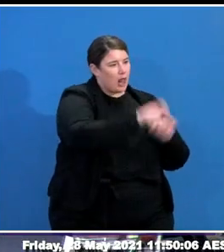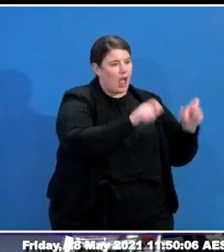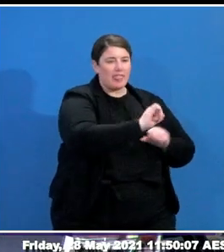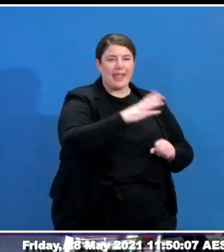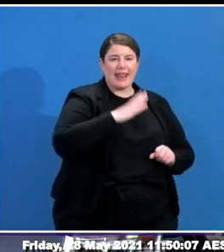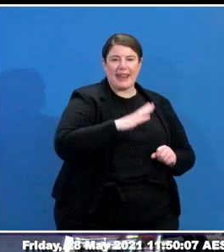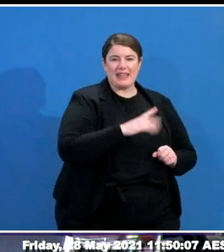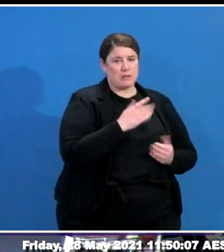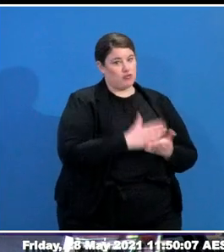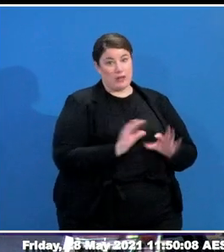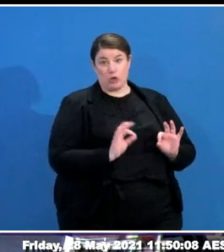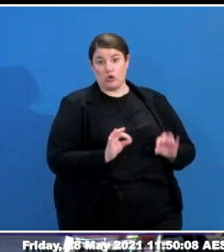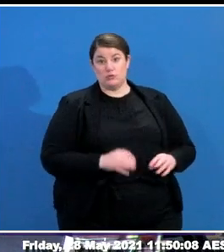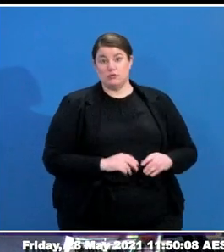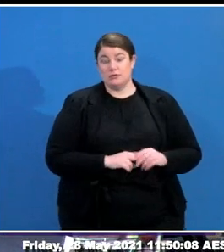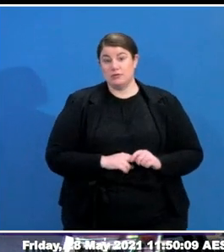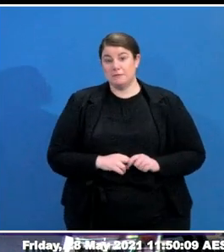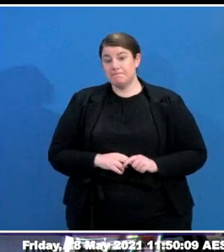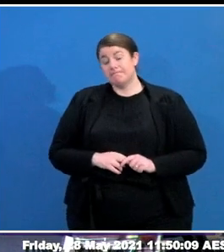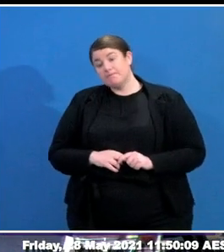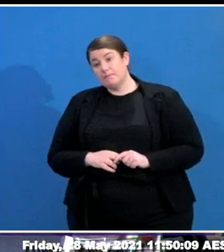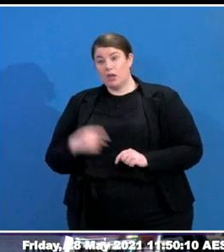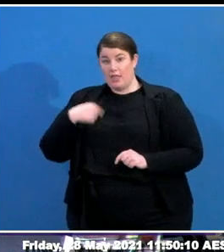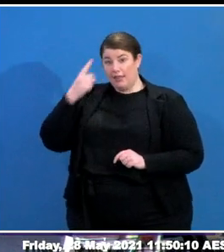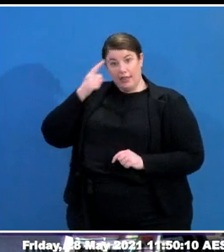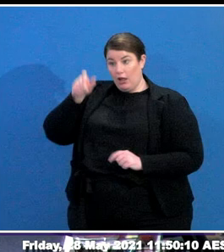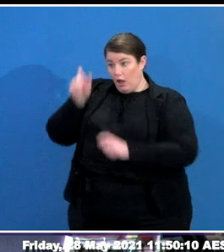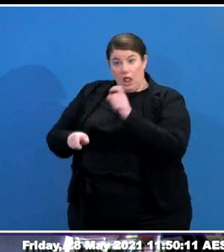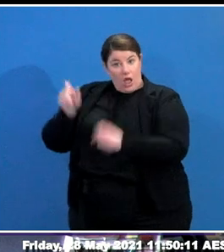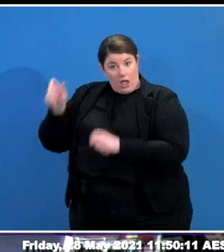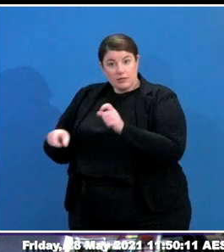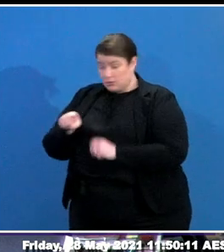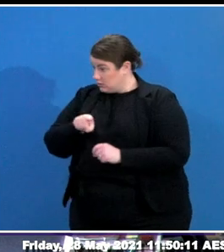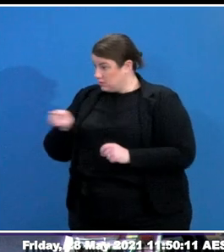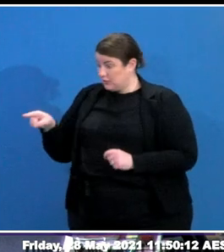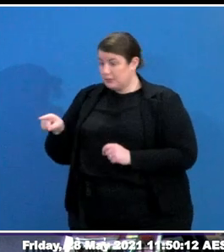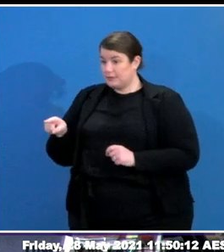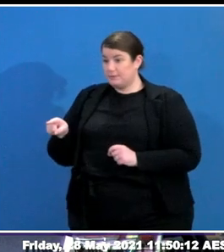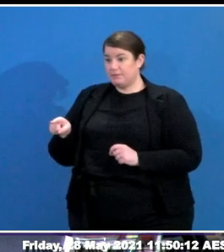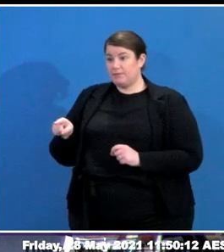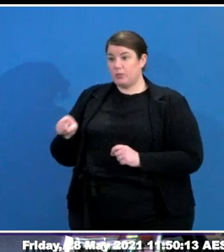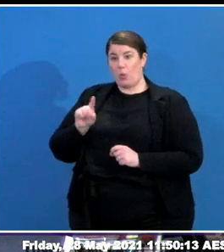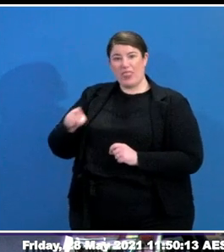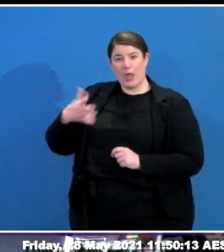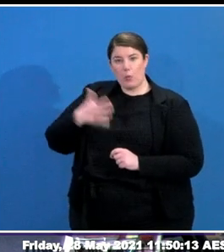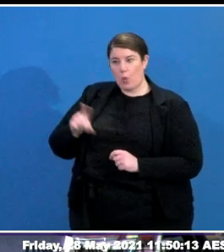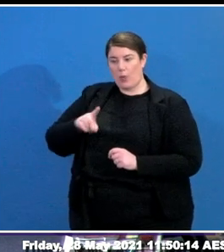No, I don't believe so. I believe that person-centred relates to our individual clients and working with